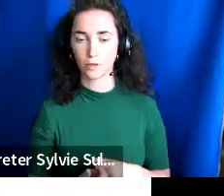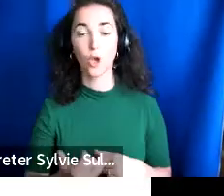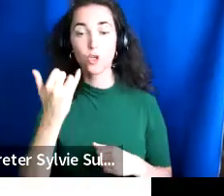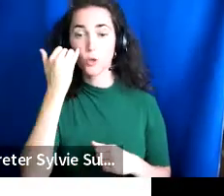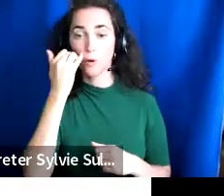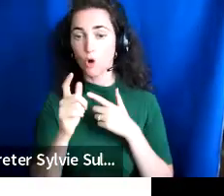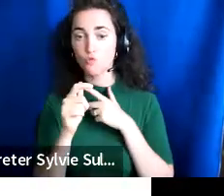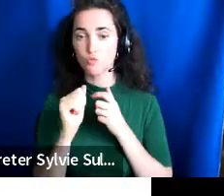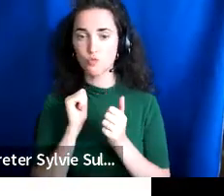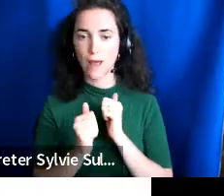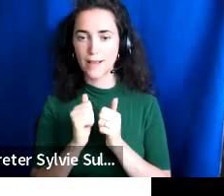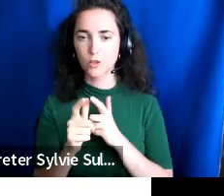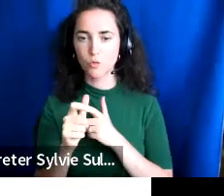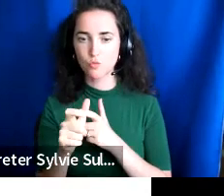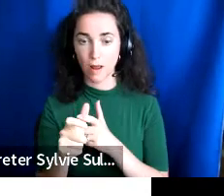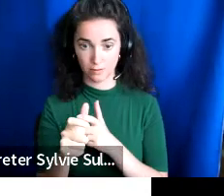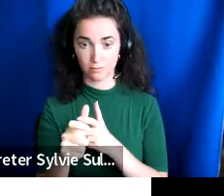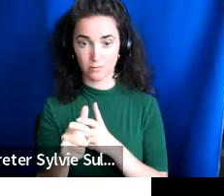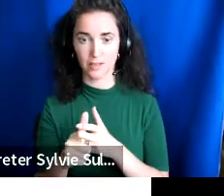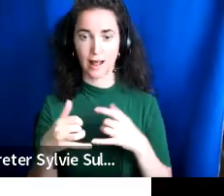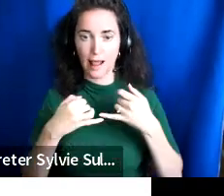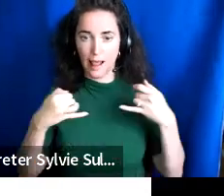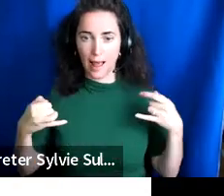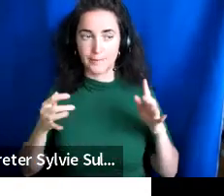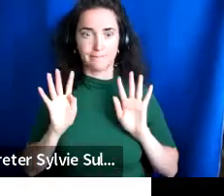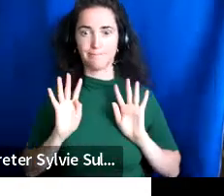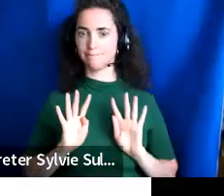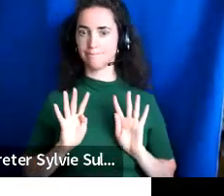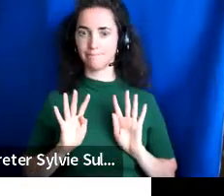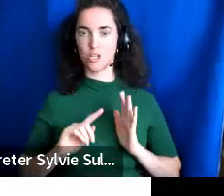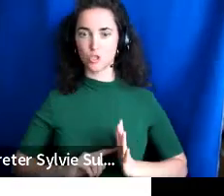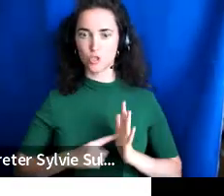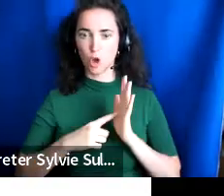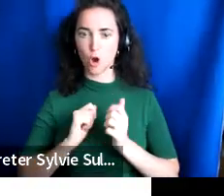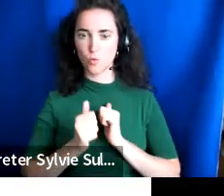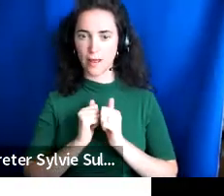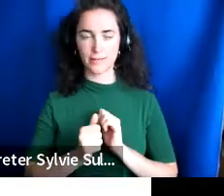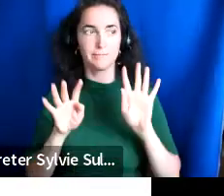Okay, So we are all standing at the start line to begin a race.